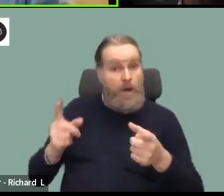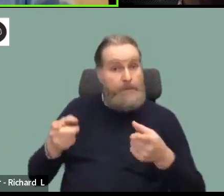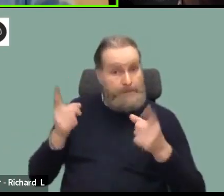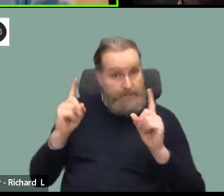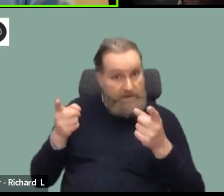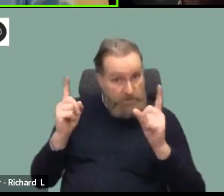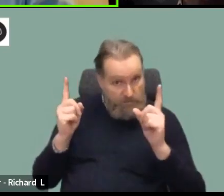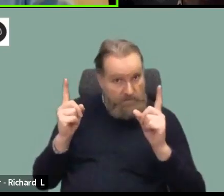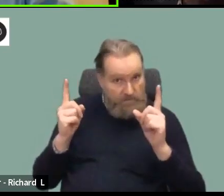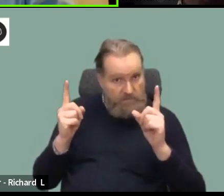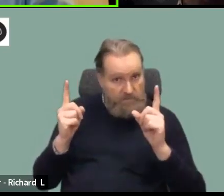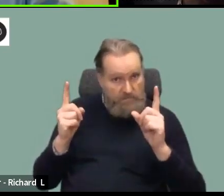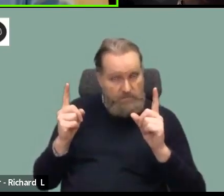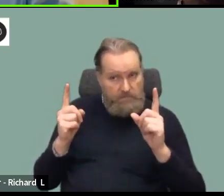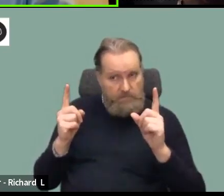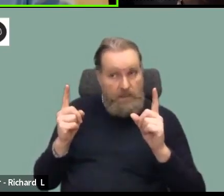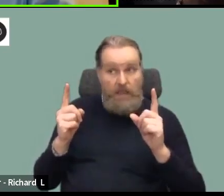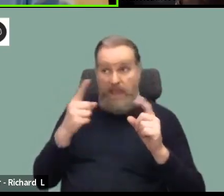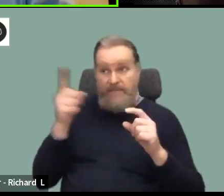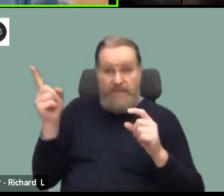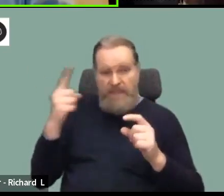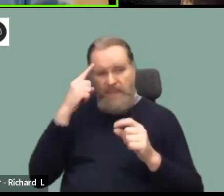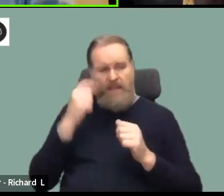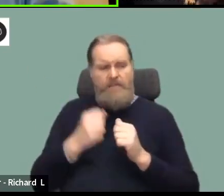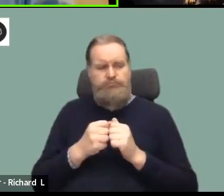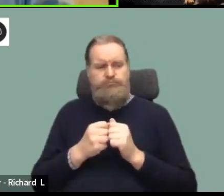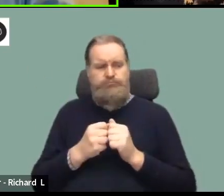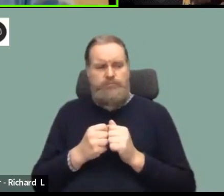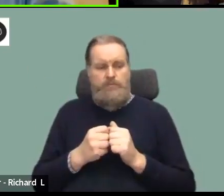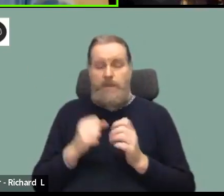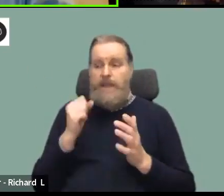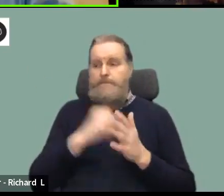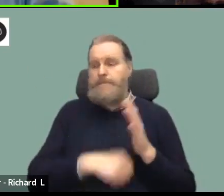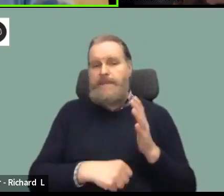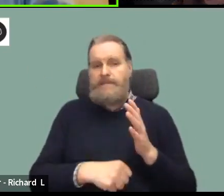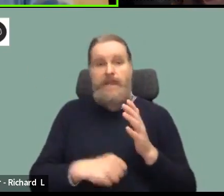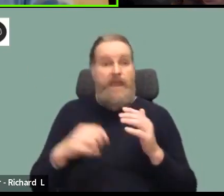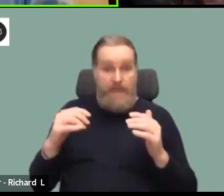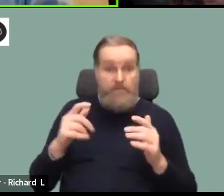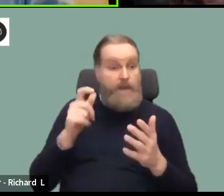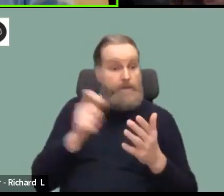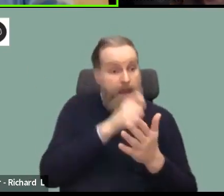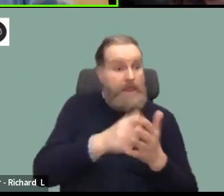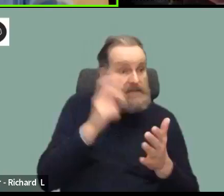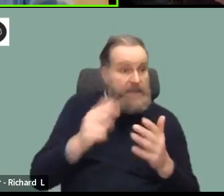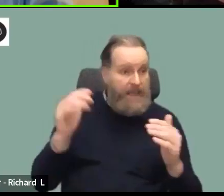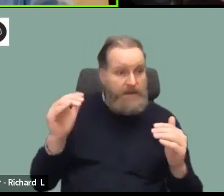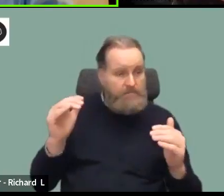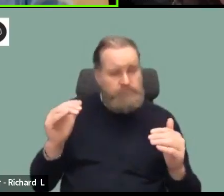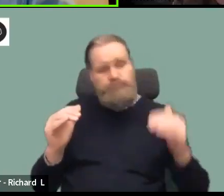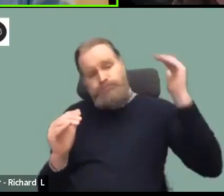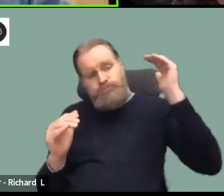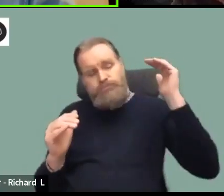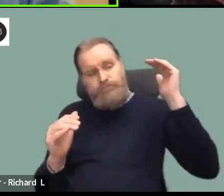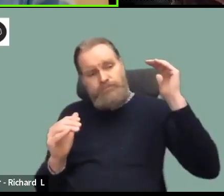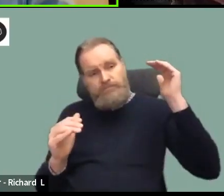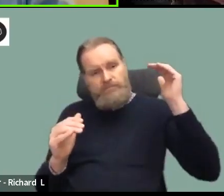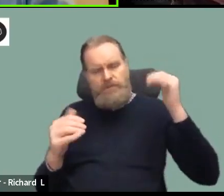and actually if your management do believe they can exploit the situation if. an eight an HTML see we get over an HTML see we get over the the line in a further about that